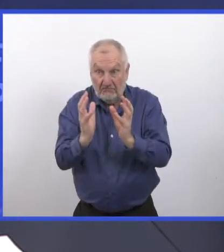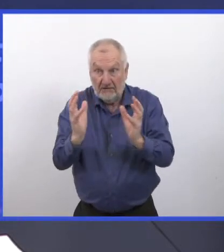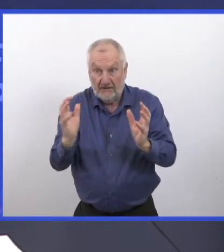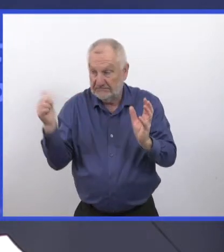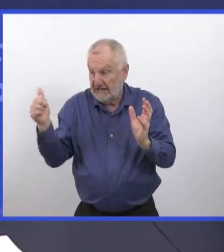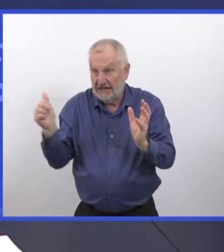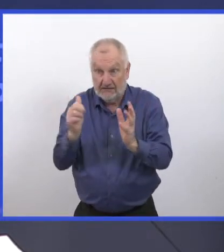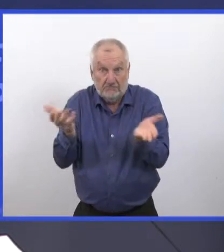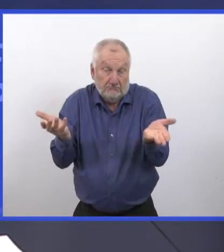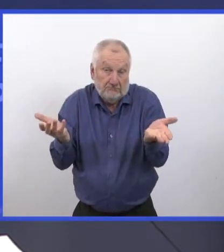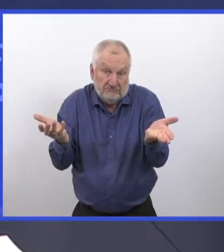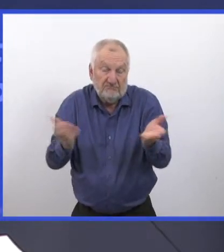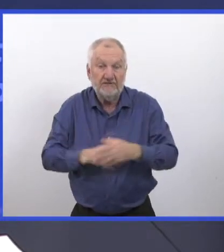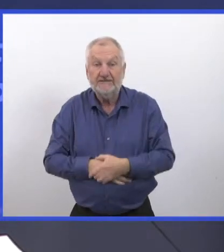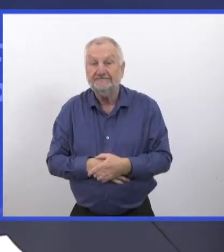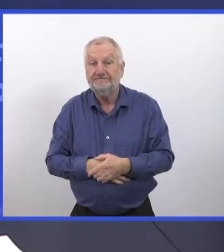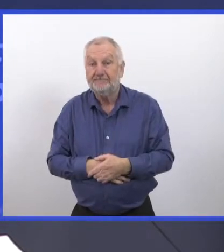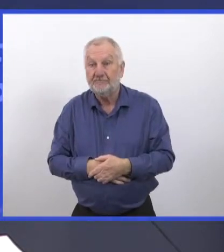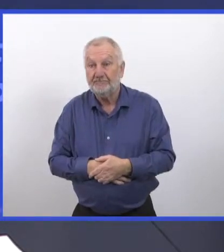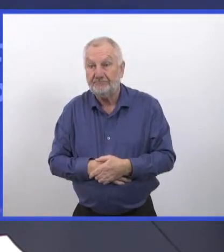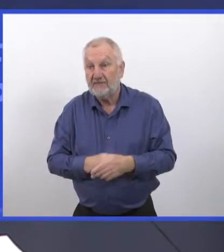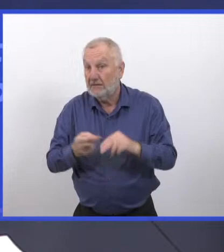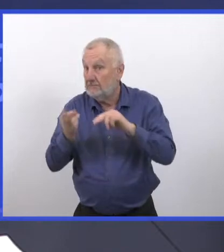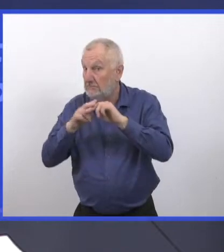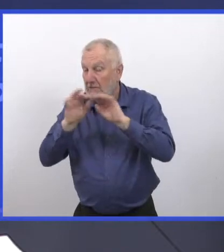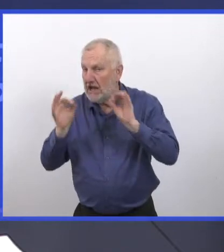Si non, comment est-ce que ton corps choisit lequel combattre?